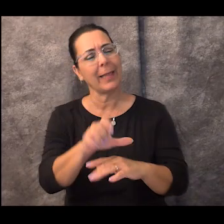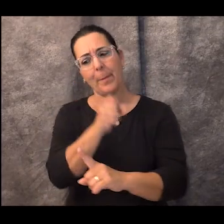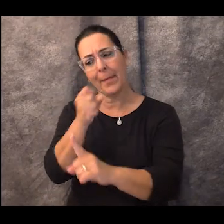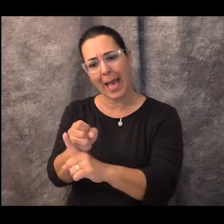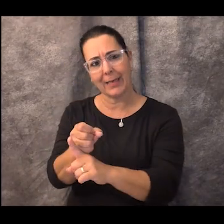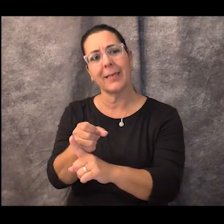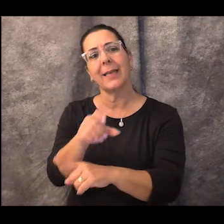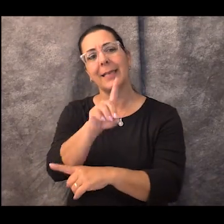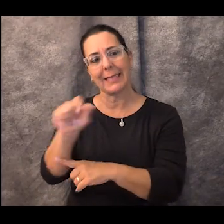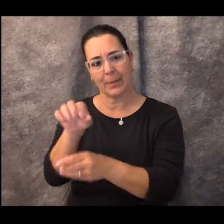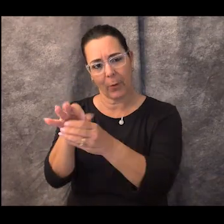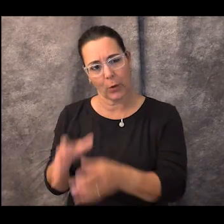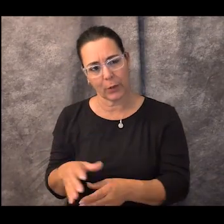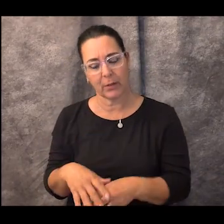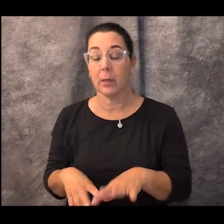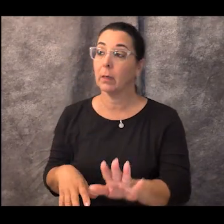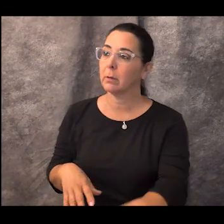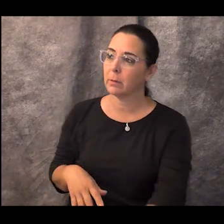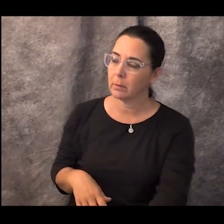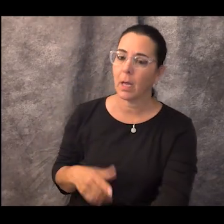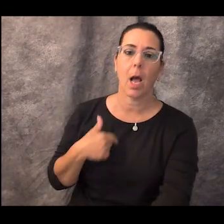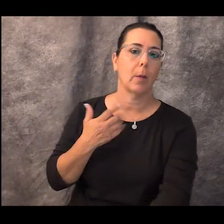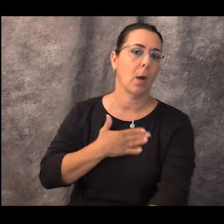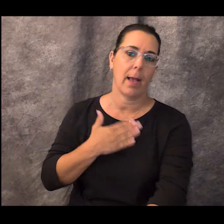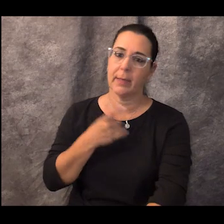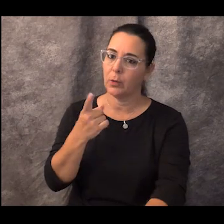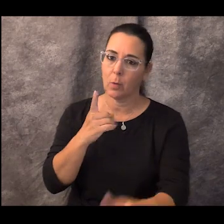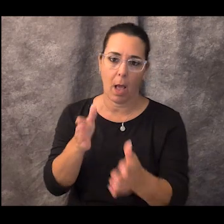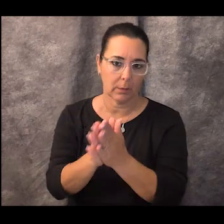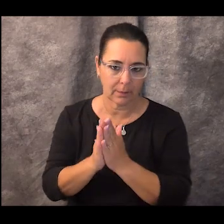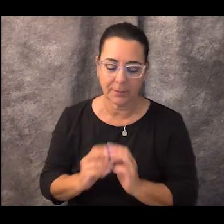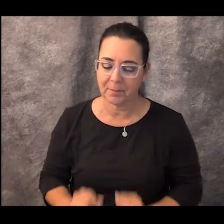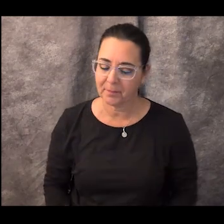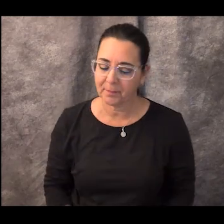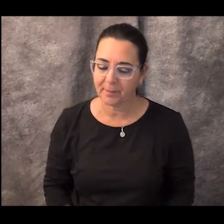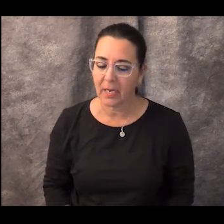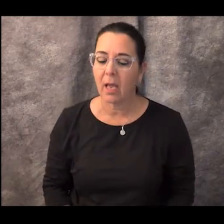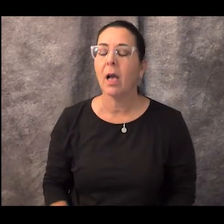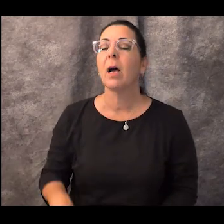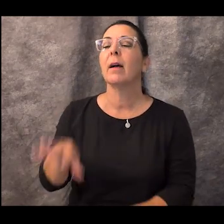(Michelle) Oh my gosh, you don't know how glad I I'm so glad you asked. Because voter ID, interestingly enough.